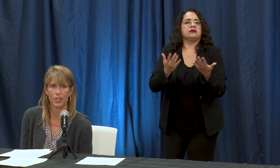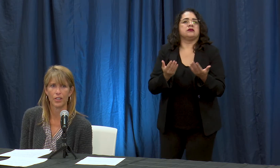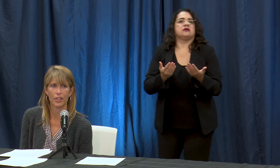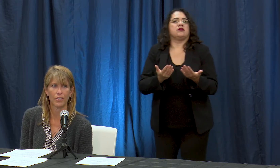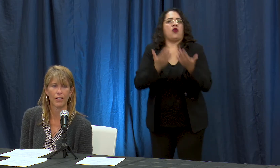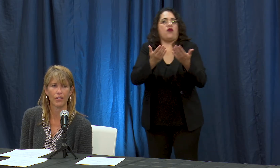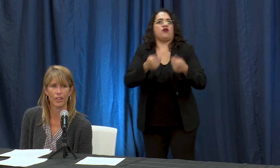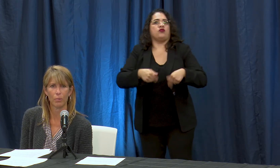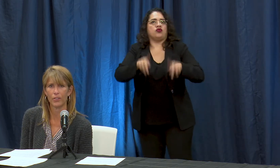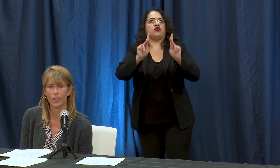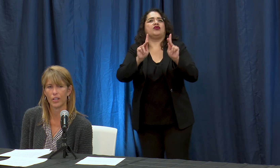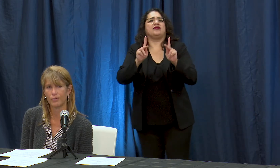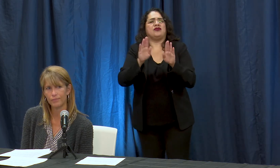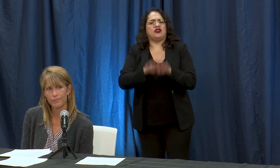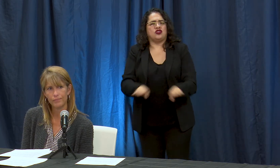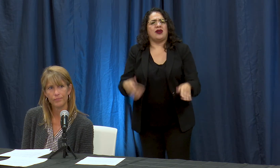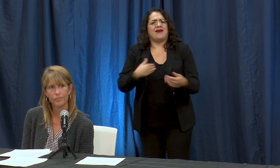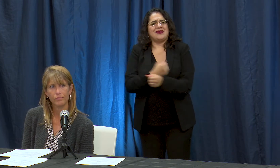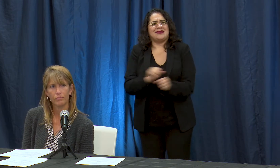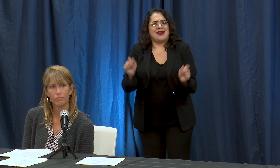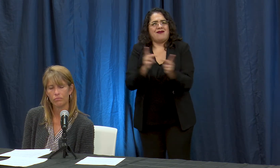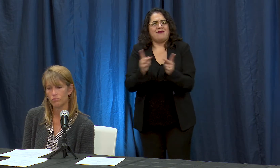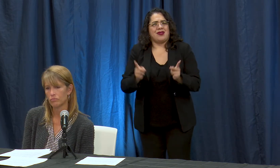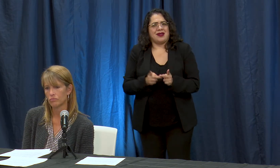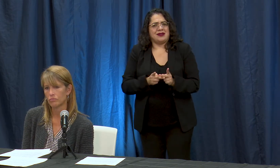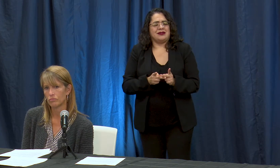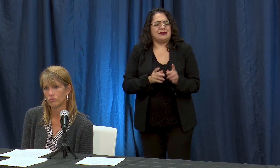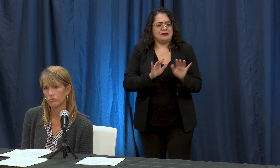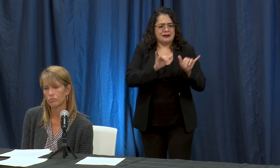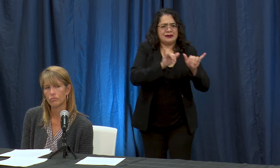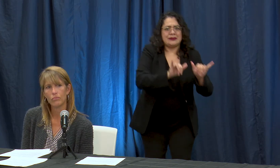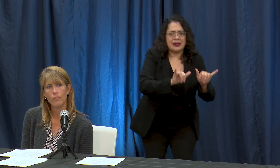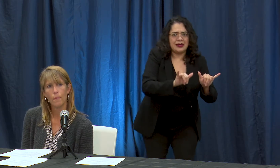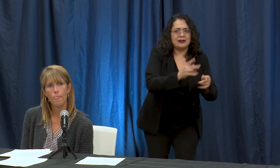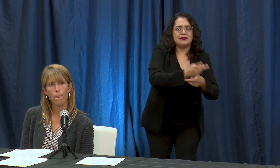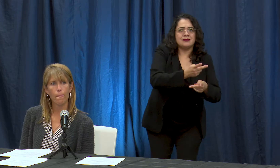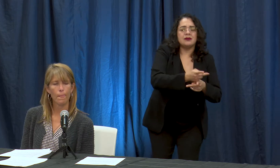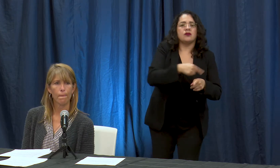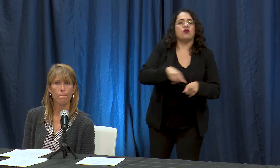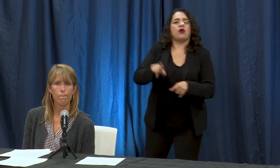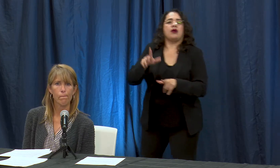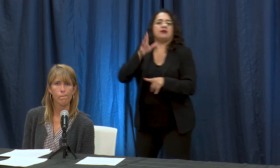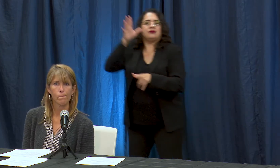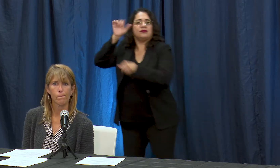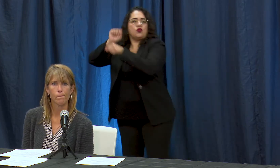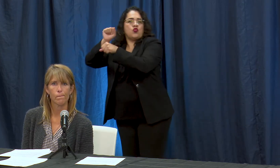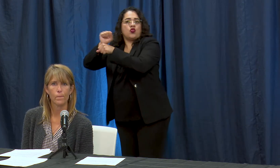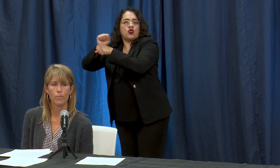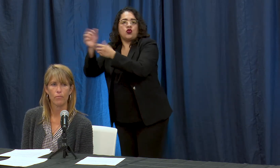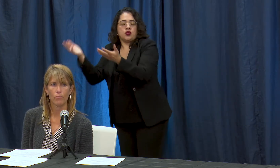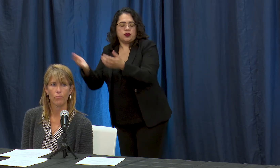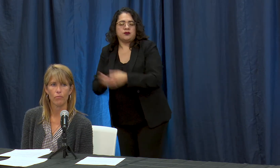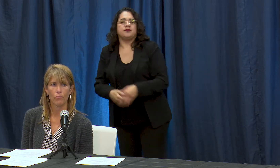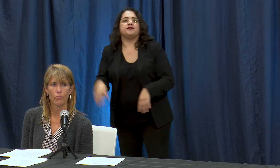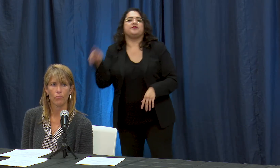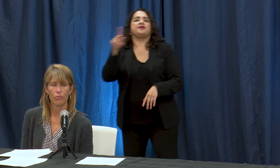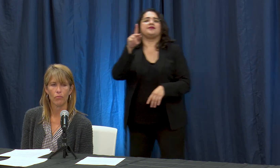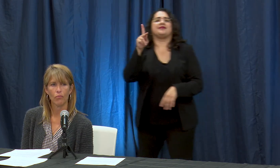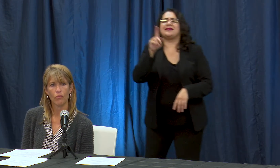that their kids have a safe place to go. Great thank you very much Kelly. As we're talking to you right now Kelly will you elaborate a little bit on morbidity